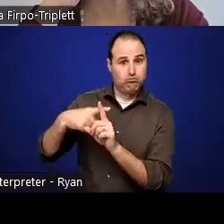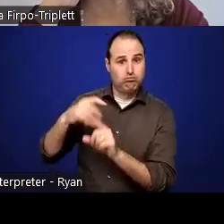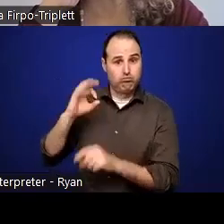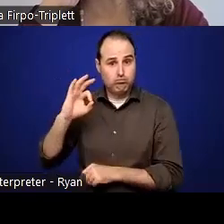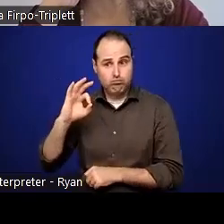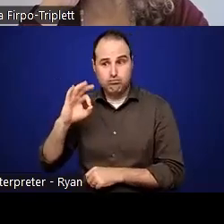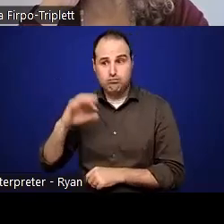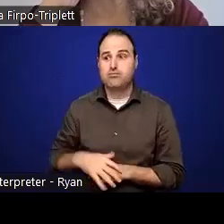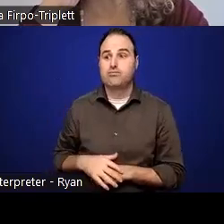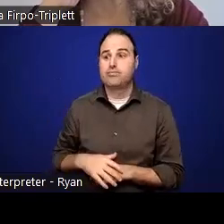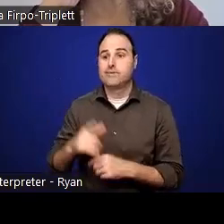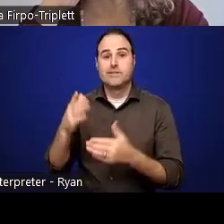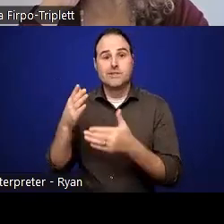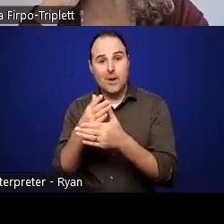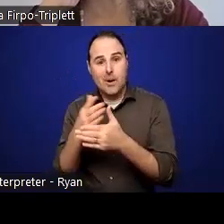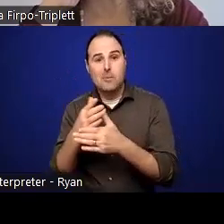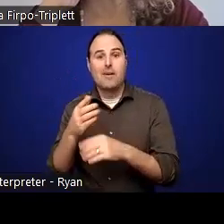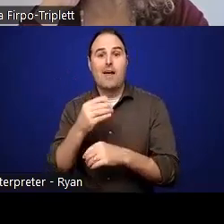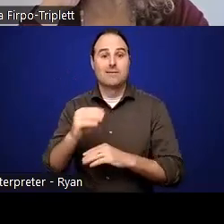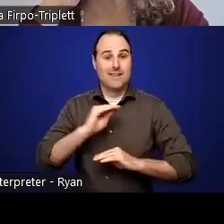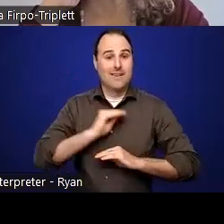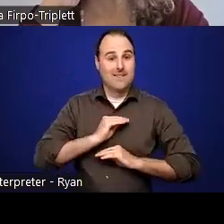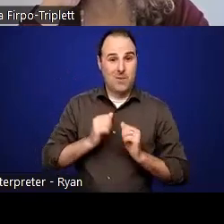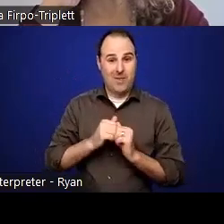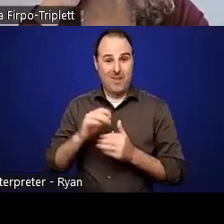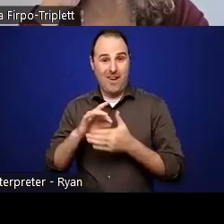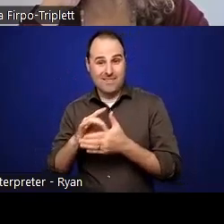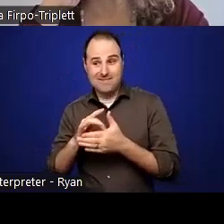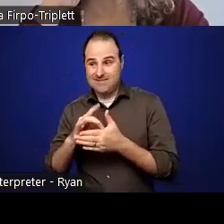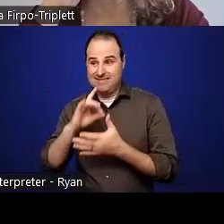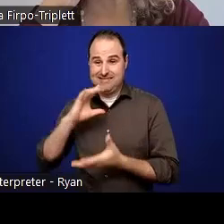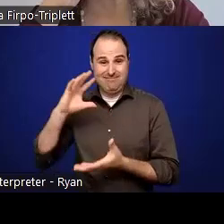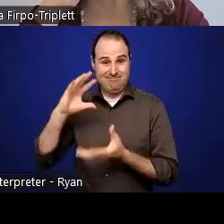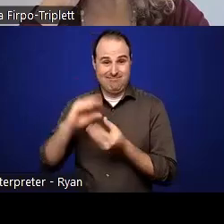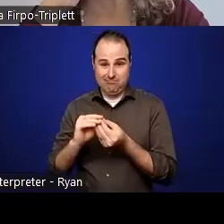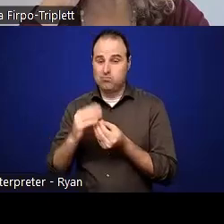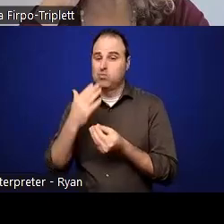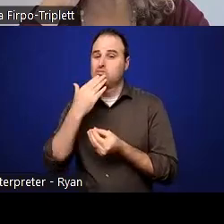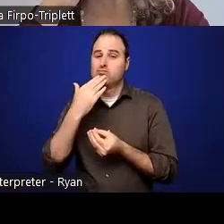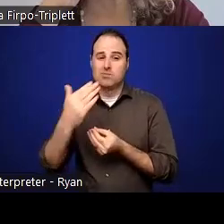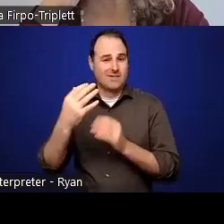the satisfaction with the content. So we got very, very favorable feedback from folks, and I can move